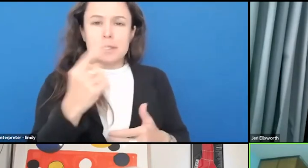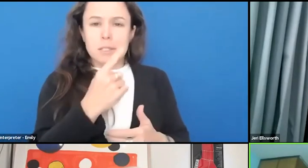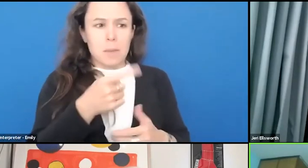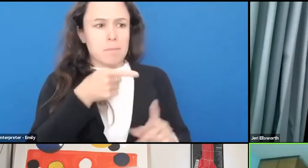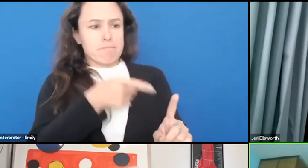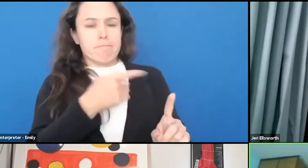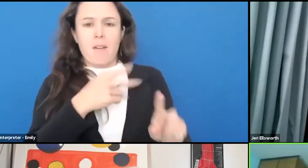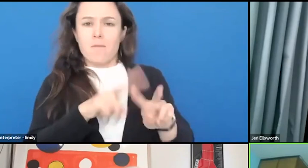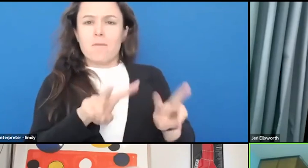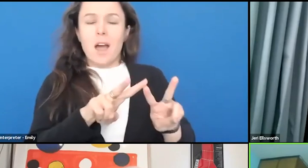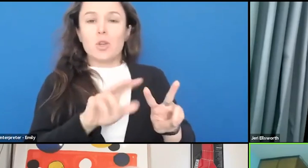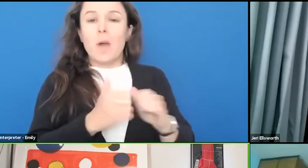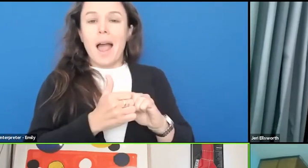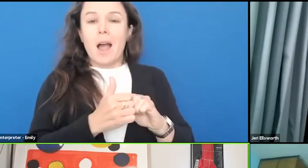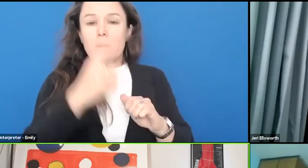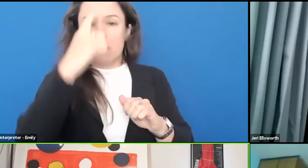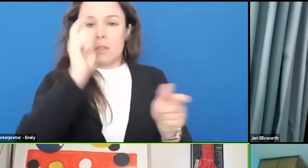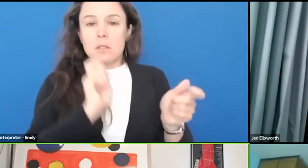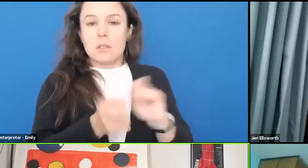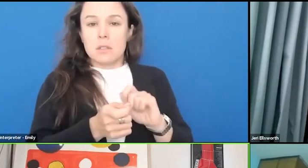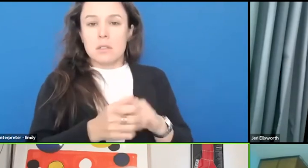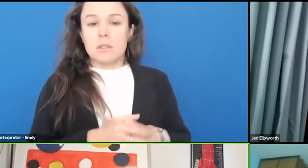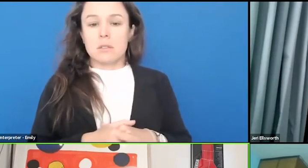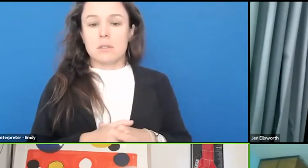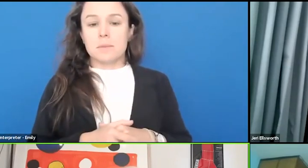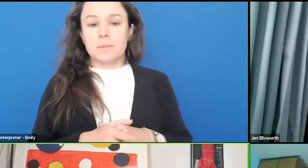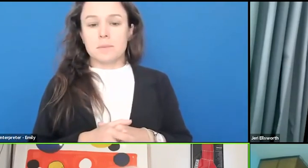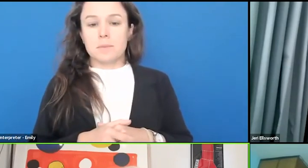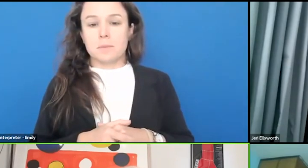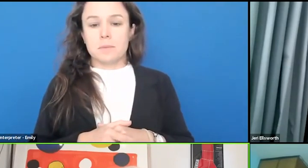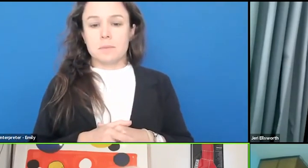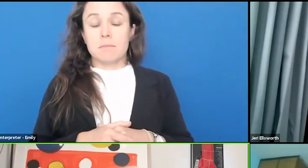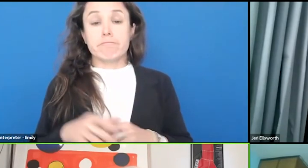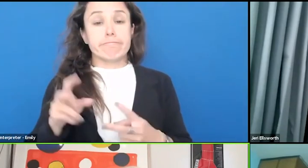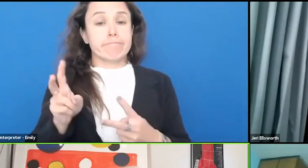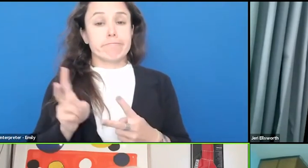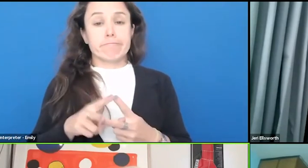Well I think it's one of two things, either you're giving them enough of a